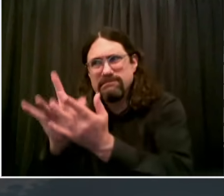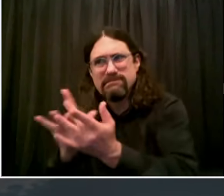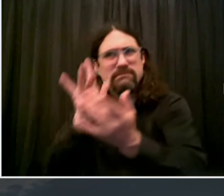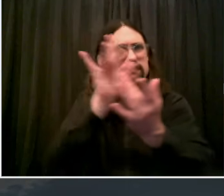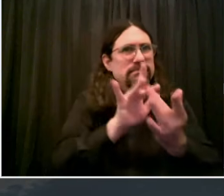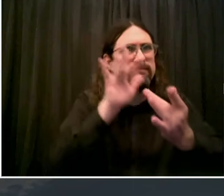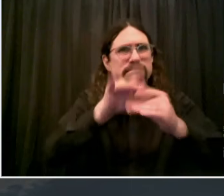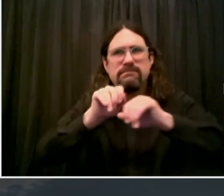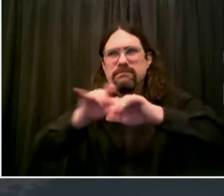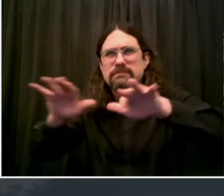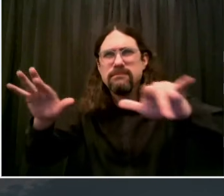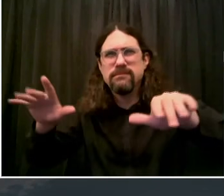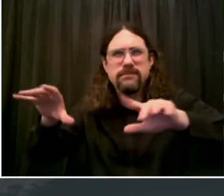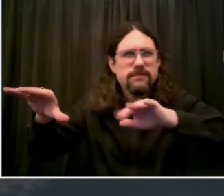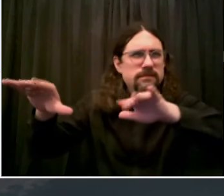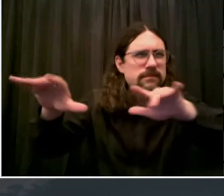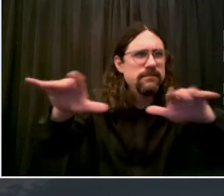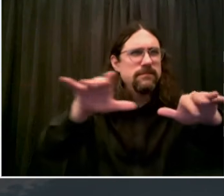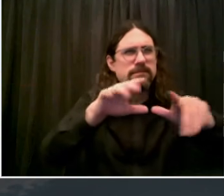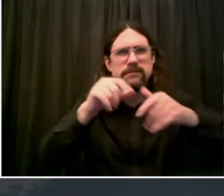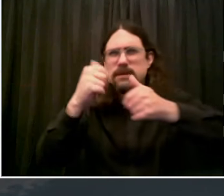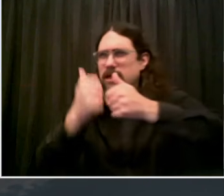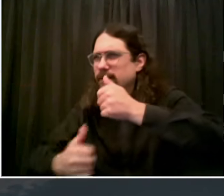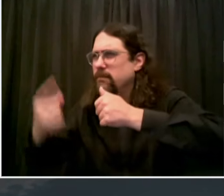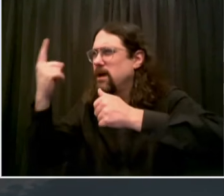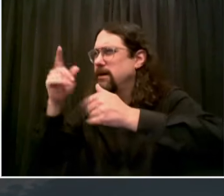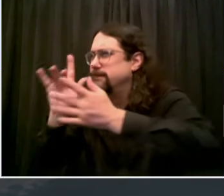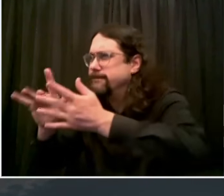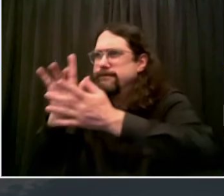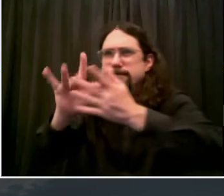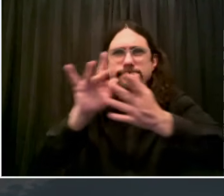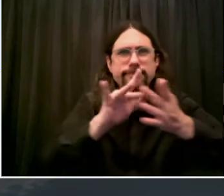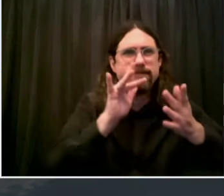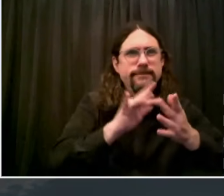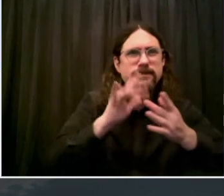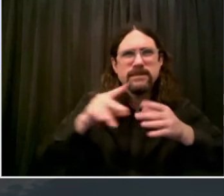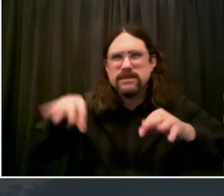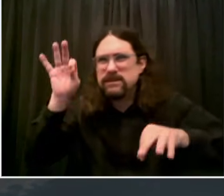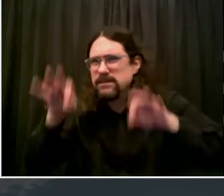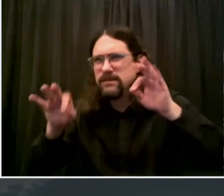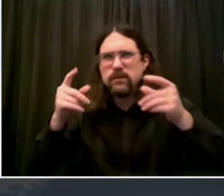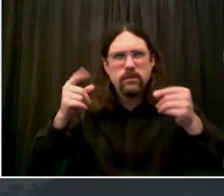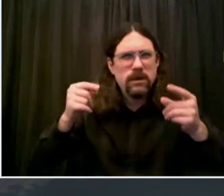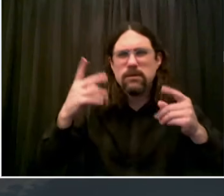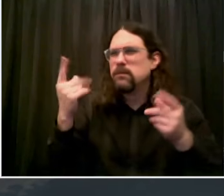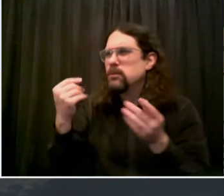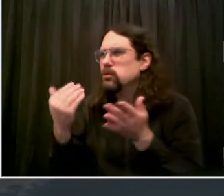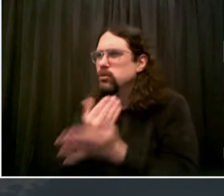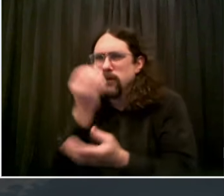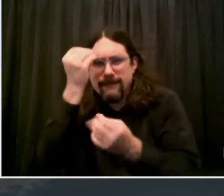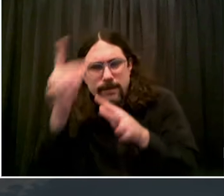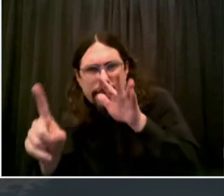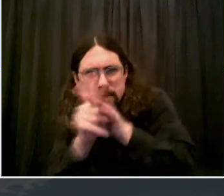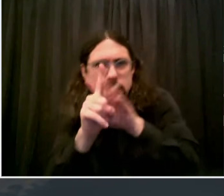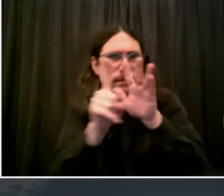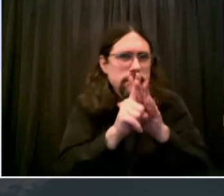EFFORT CITY WIDE. WE'RE COORDINATING WITH HEALTH CARE PROVIDERS AND PARTICULARLY PEDIATRICIANS THROUGHOUT THE